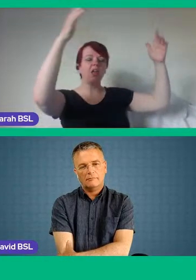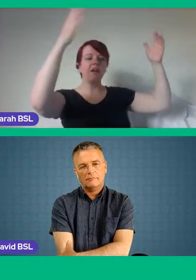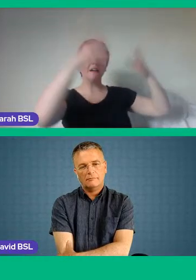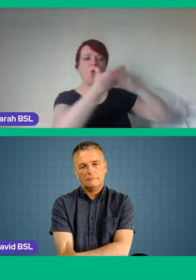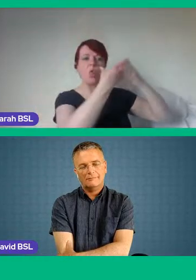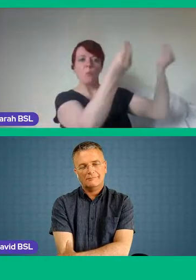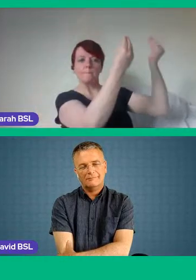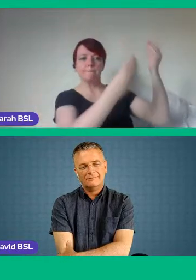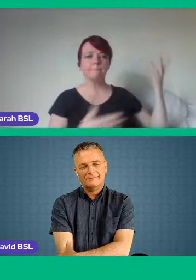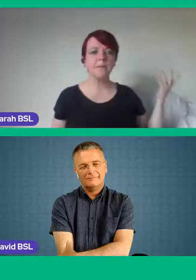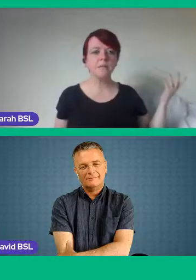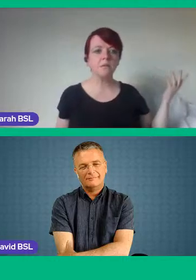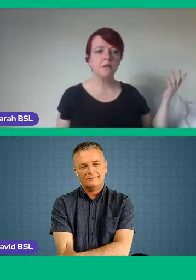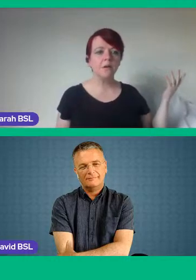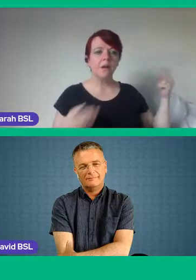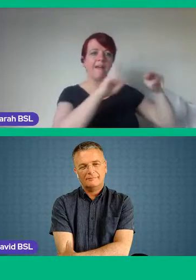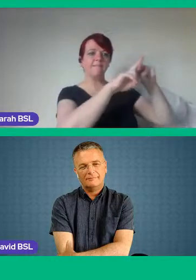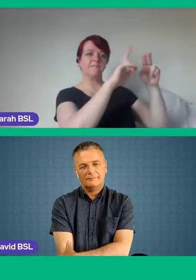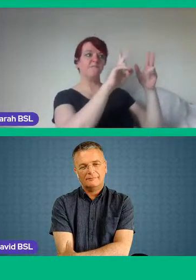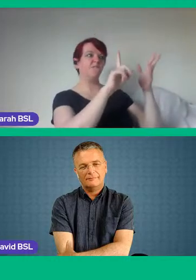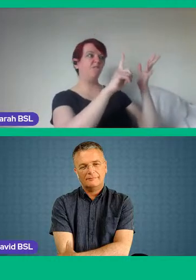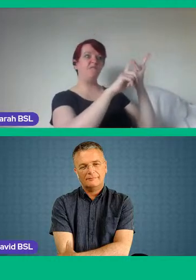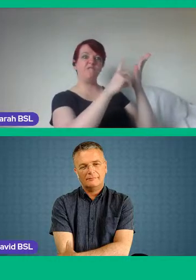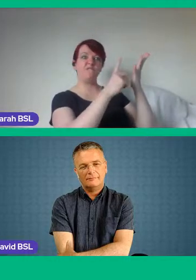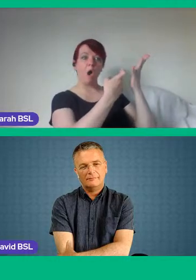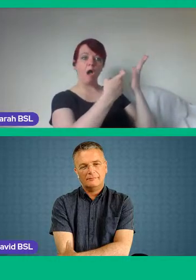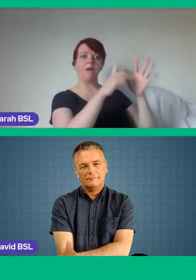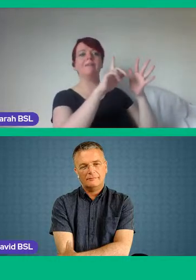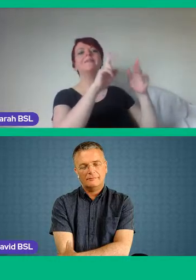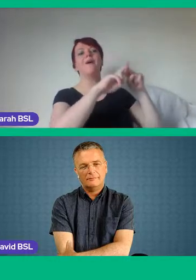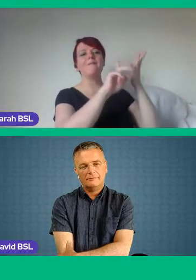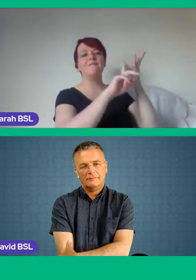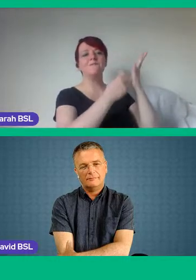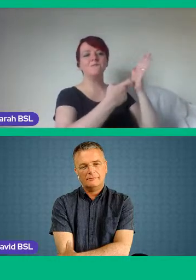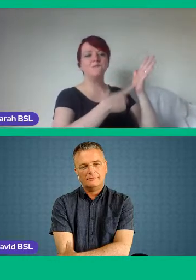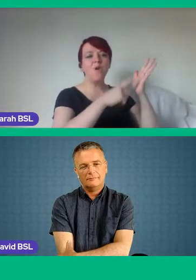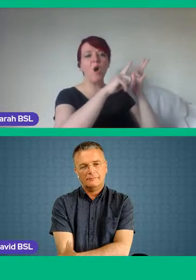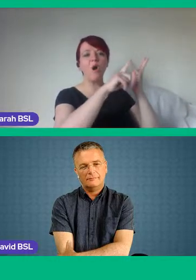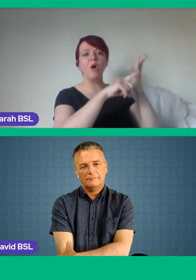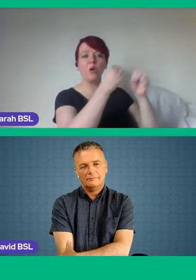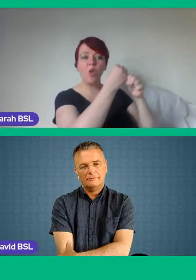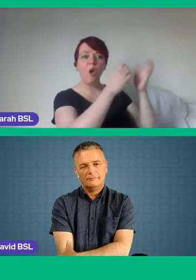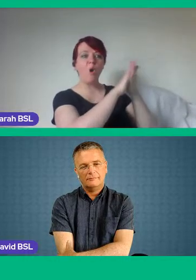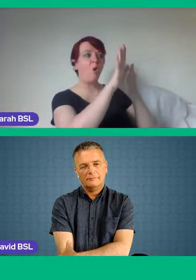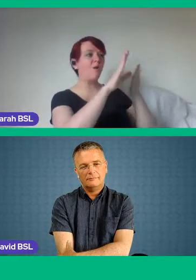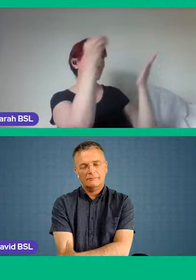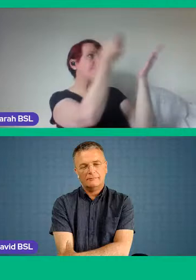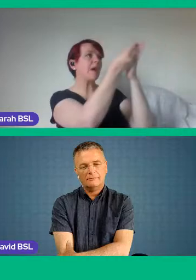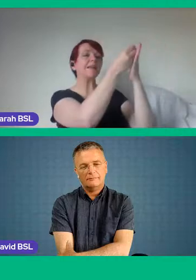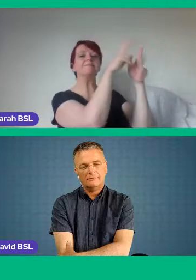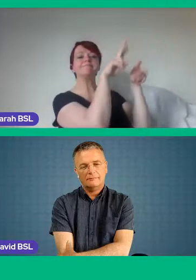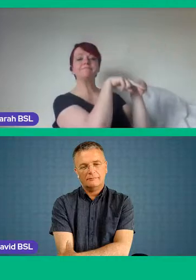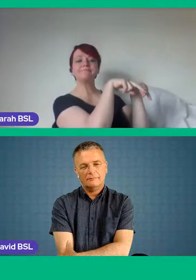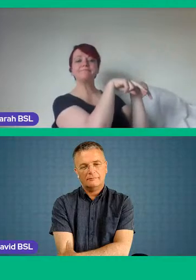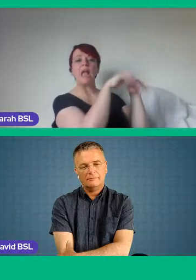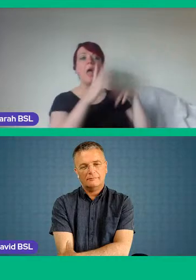and just went into aspect and everybody got furloughed, and we were like giving kids creative packs, making films for them, we just